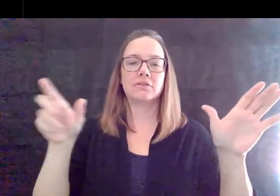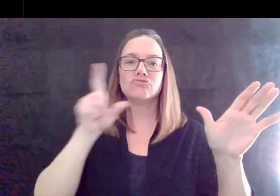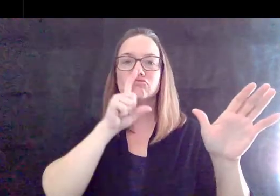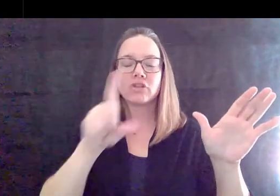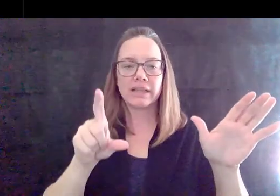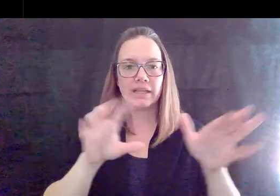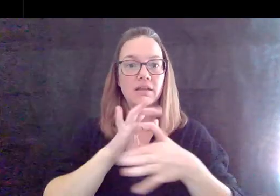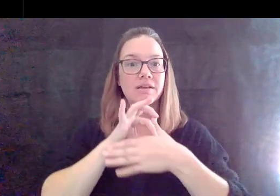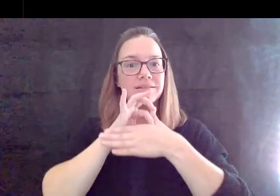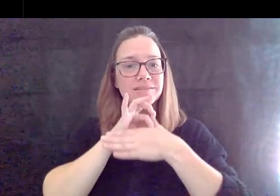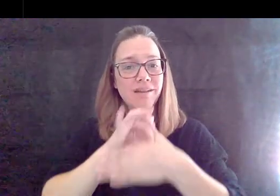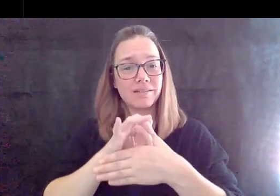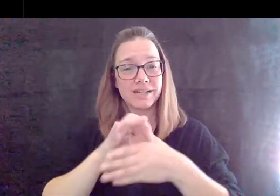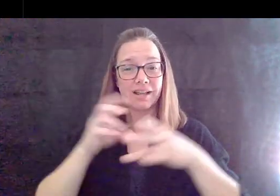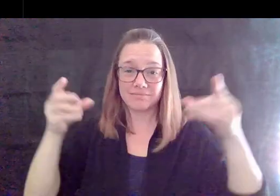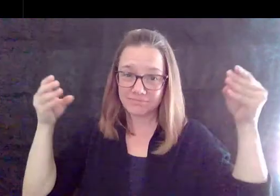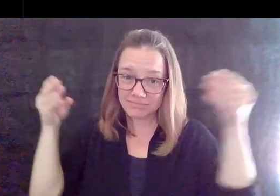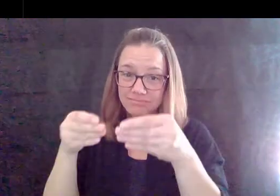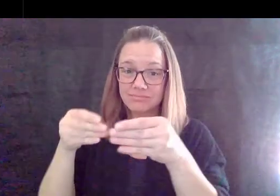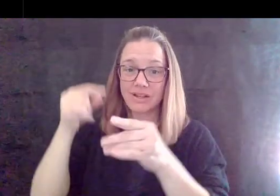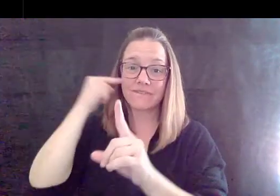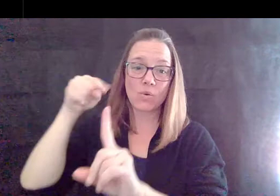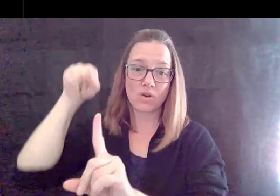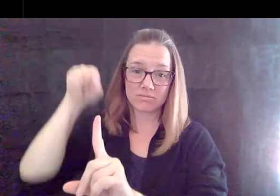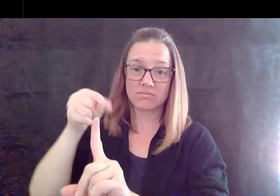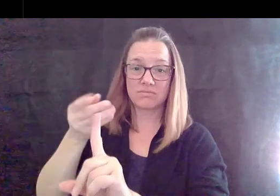It's content tailored to the individual, right.